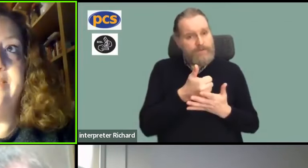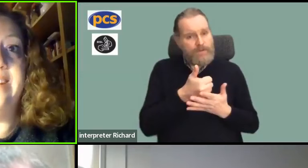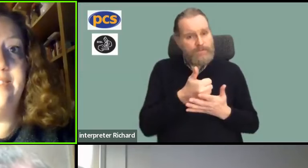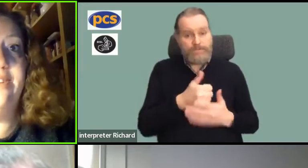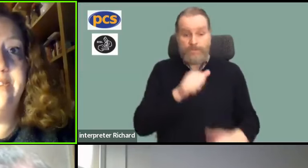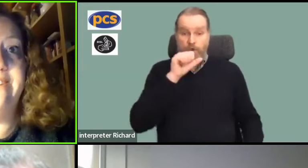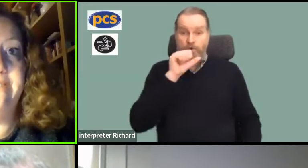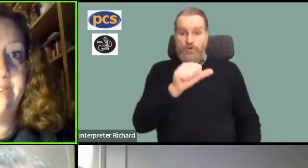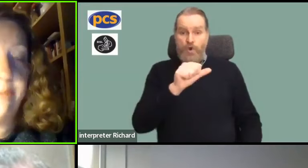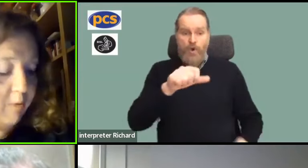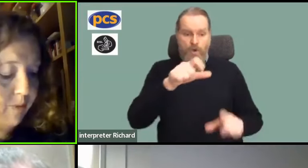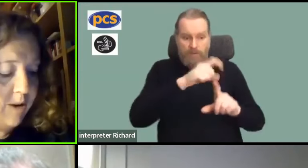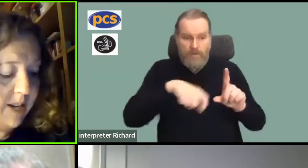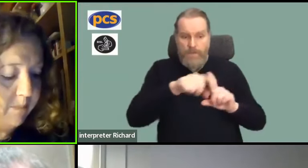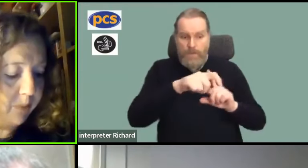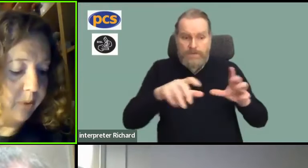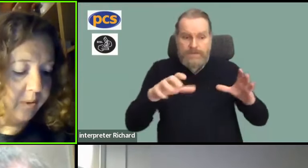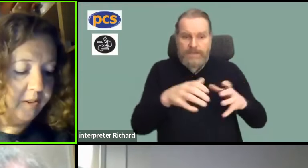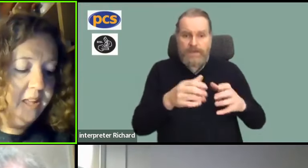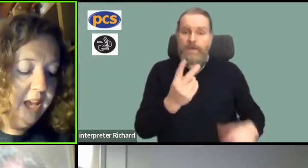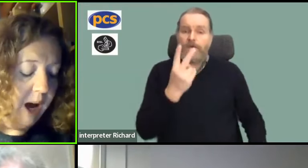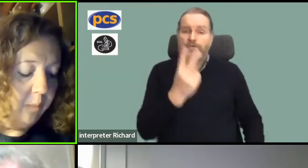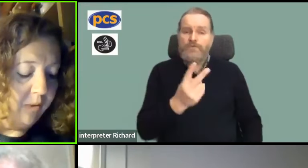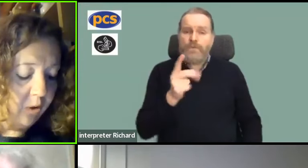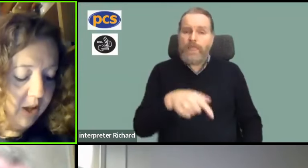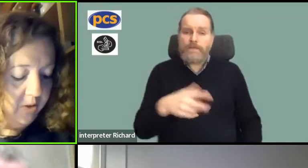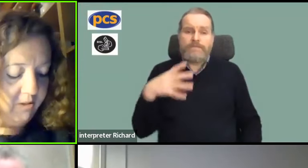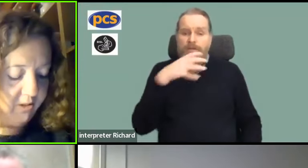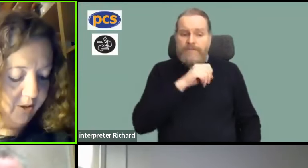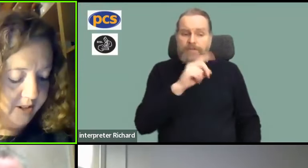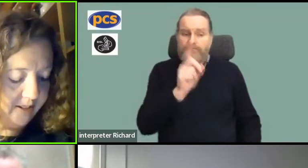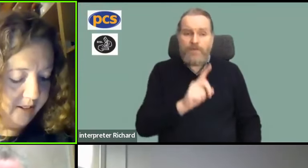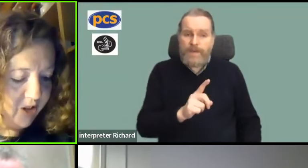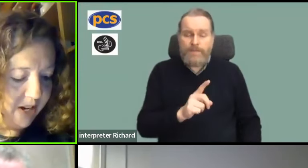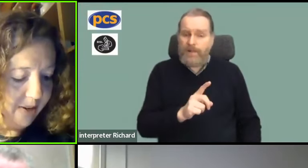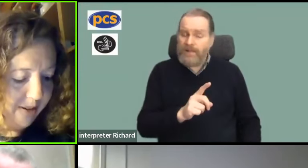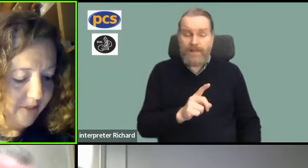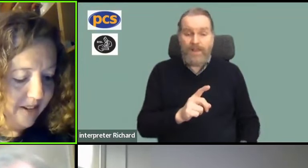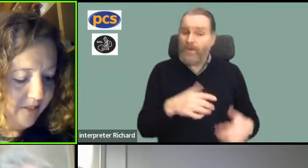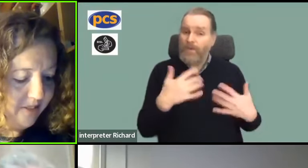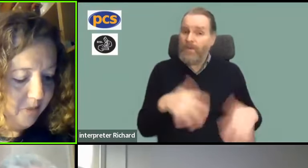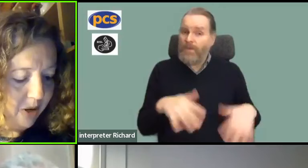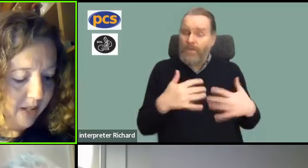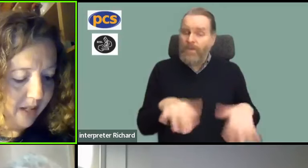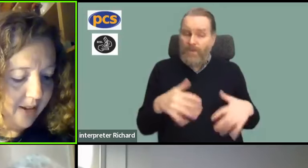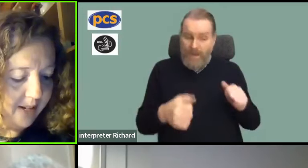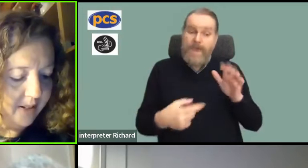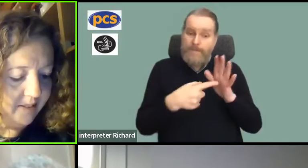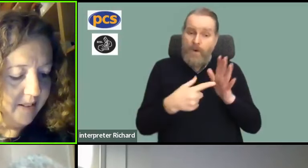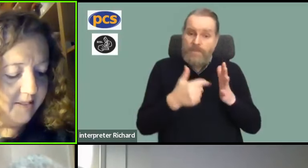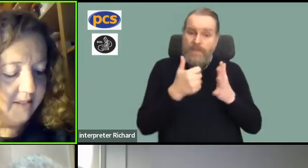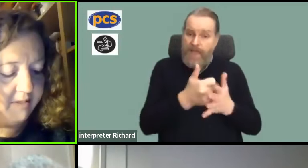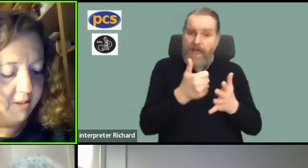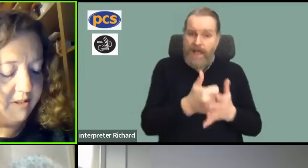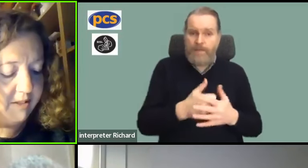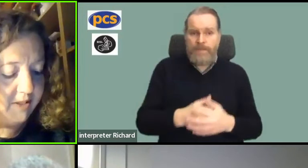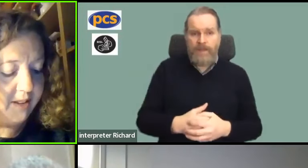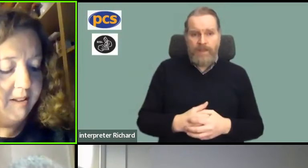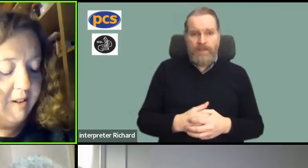beth and again. know, for that small, those relatively small group of workers p of workers that solidarity will of workers that solidarity will be really important , and we've got , and we've got loads of